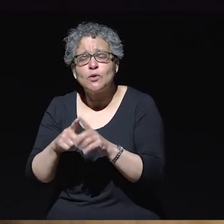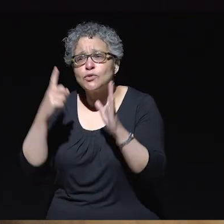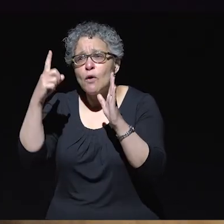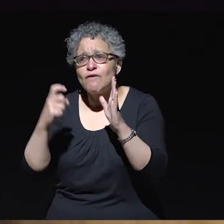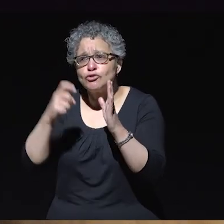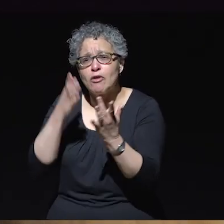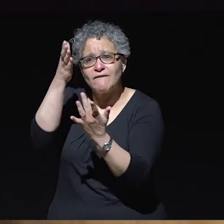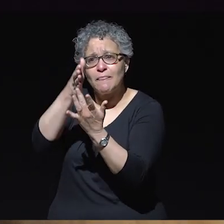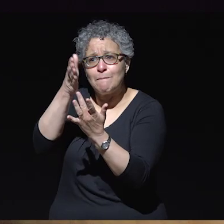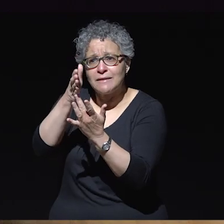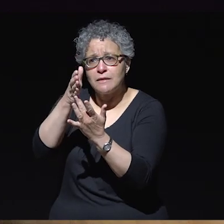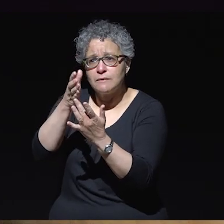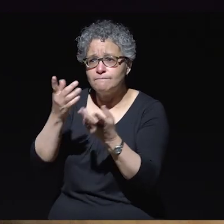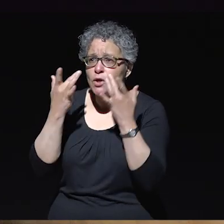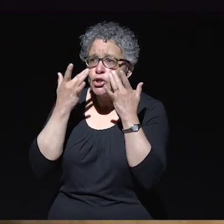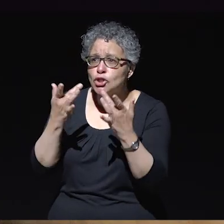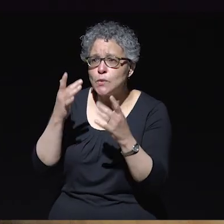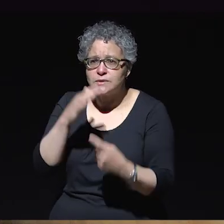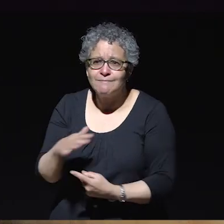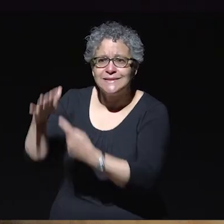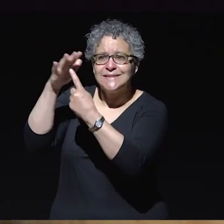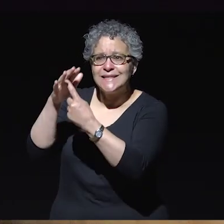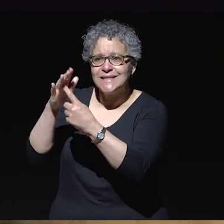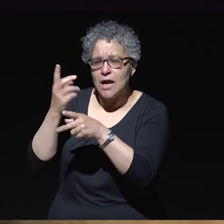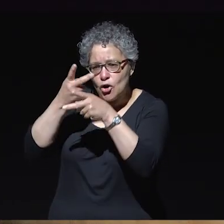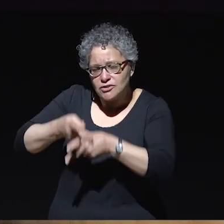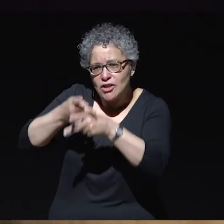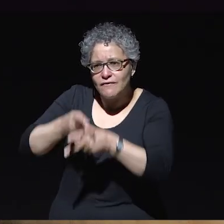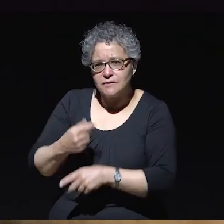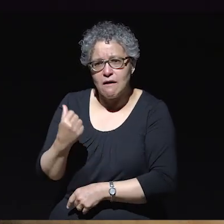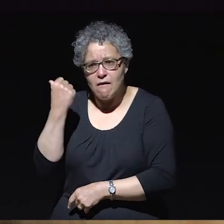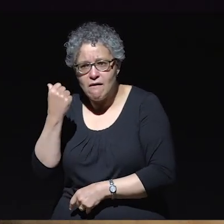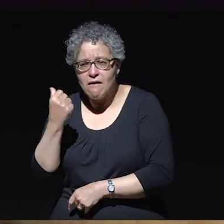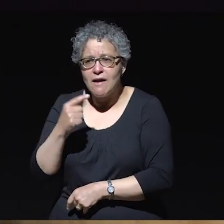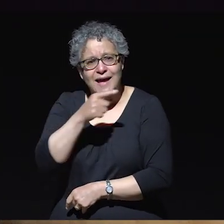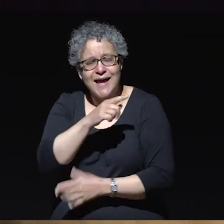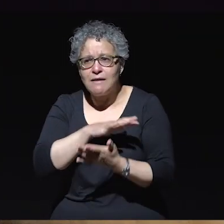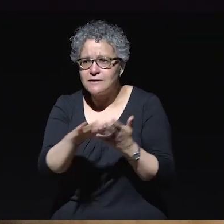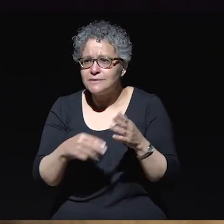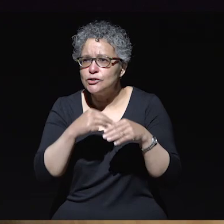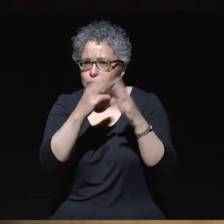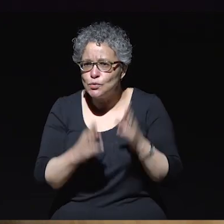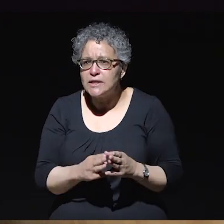that shows the senior conservator of the Huntington, Christina, working on 'The Blue Boy' in the gallery itself.